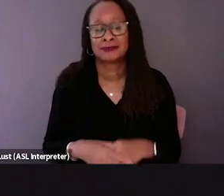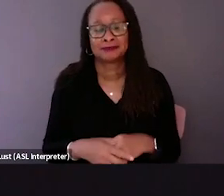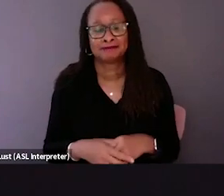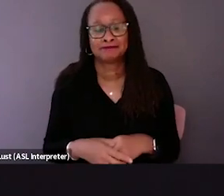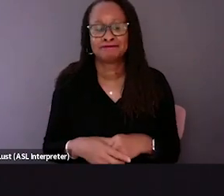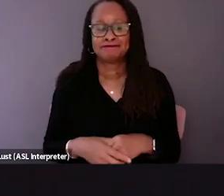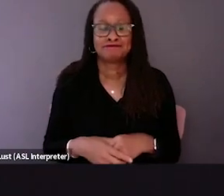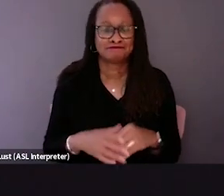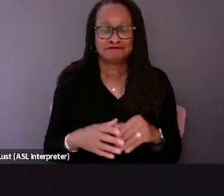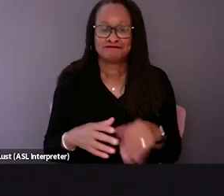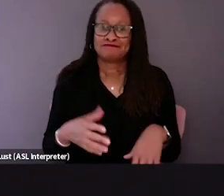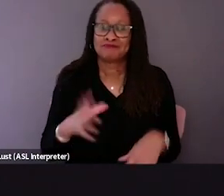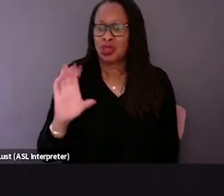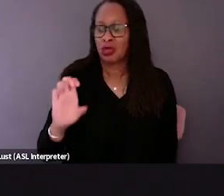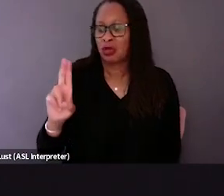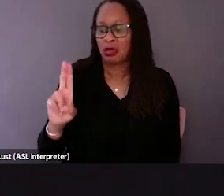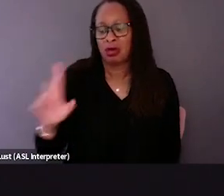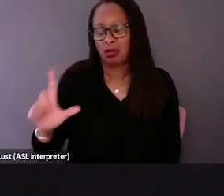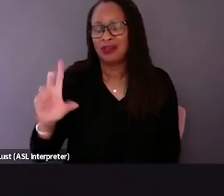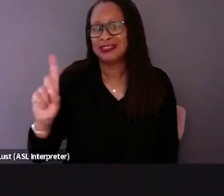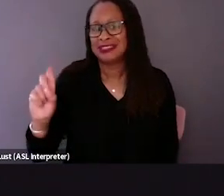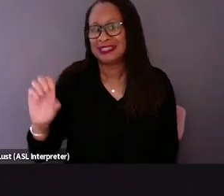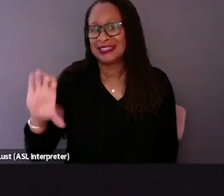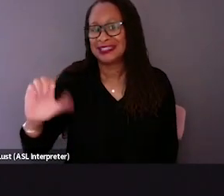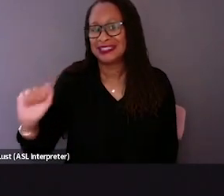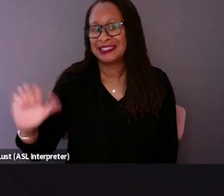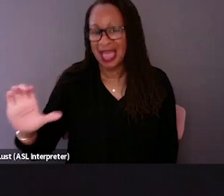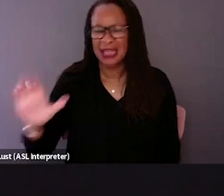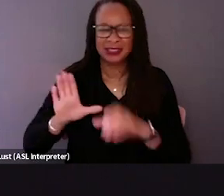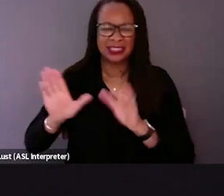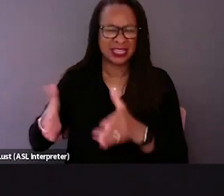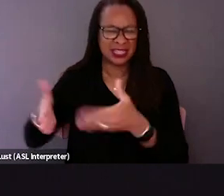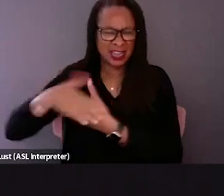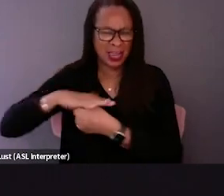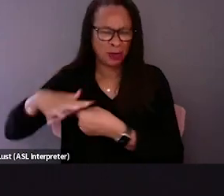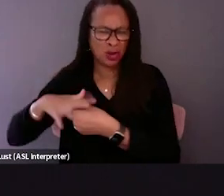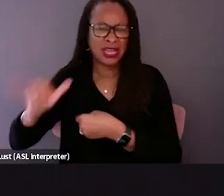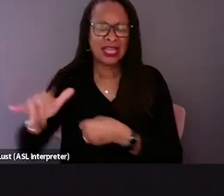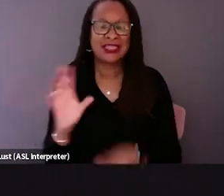cul-de-sac in New Jersey in the 60s, and a black family moves into an all white street.